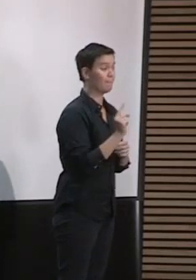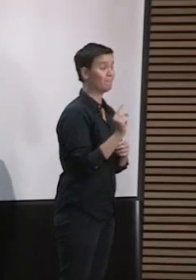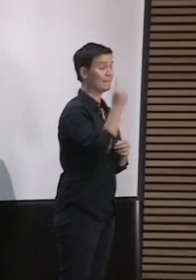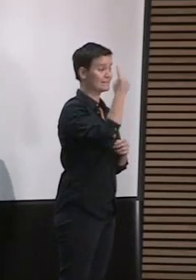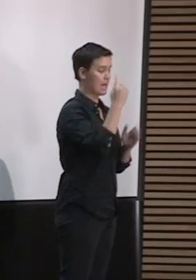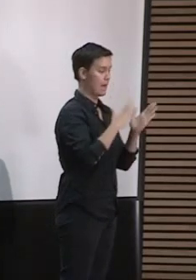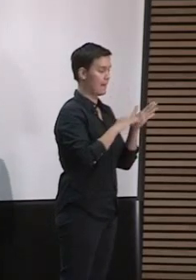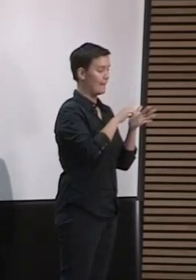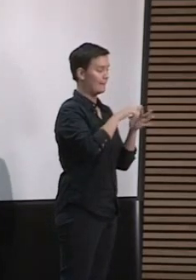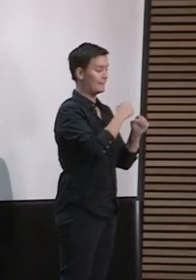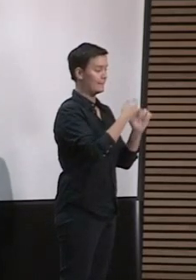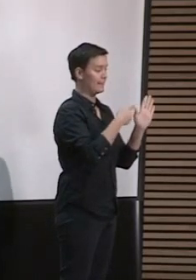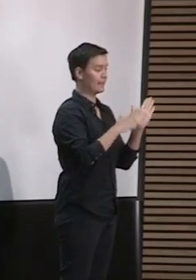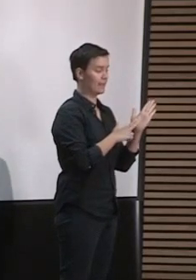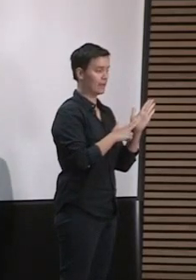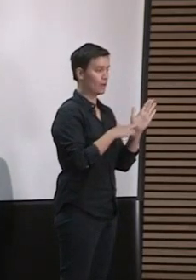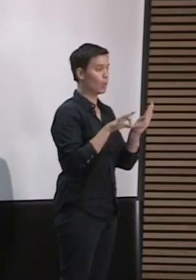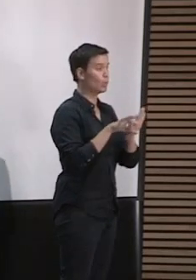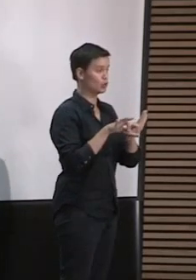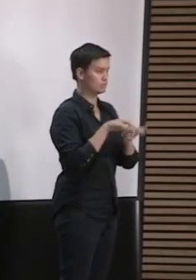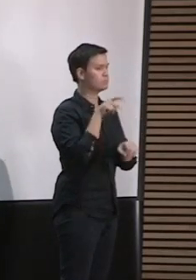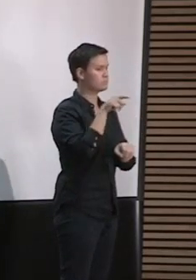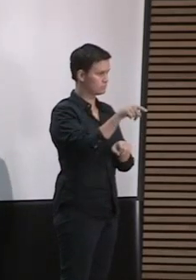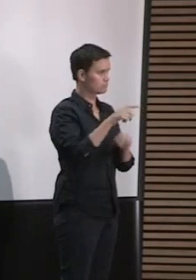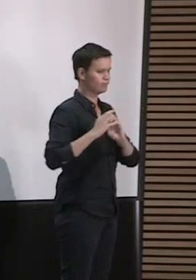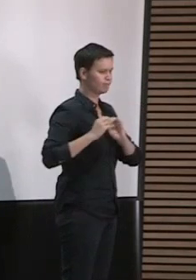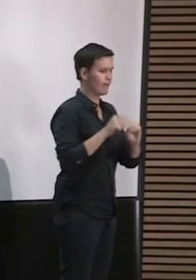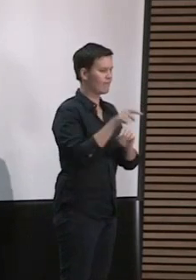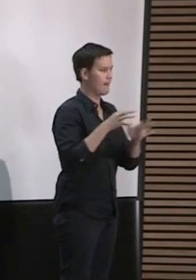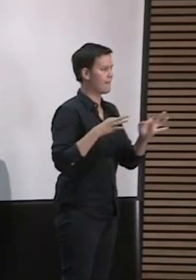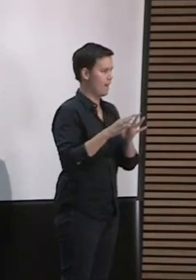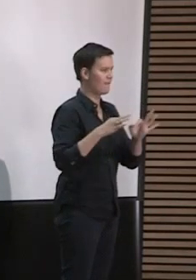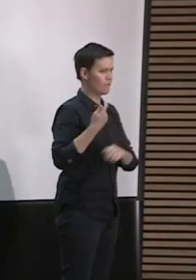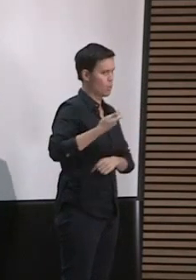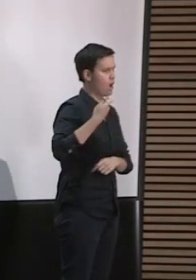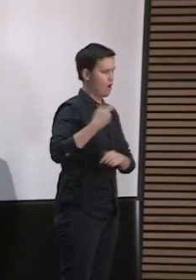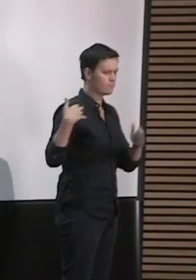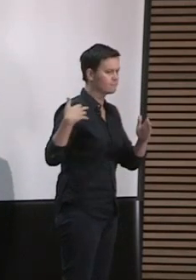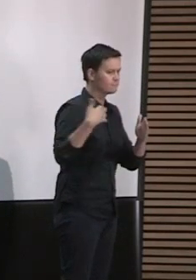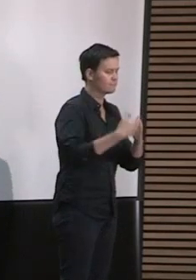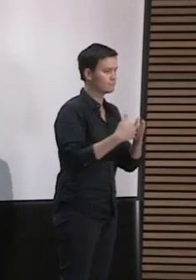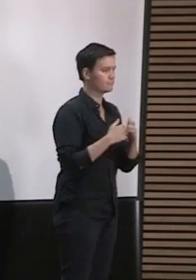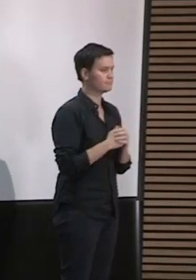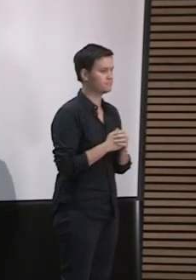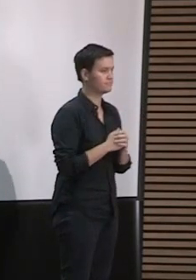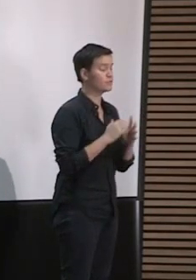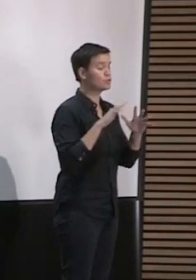is work that the Minister in charge of these facilities,